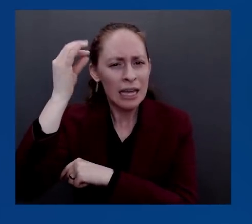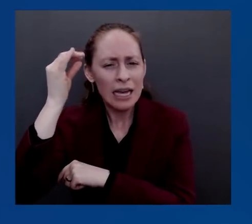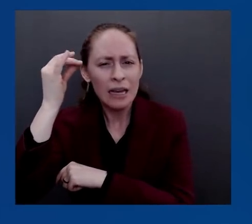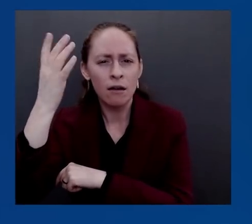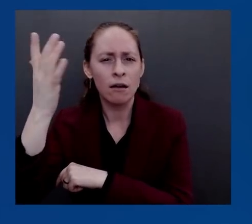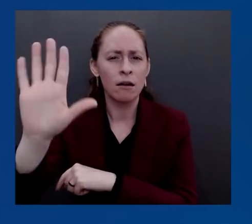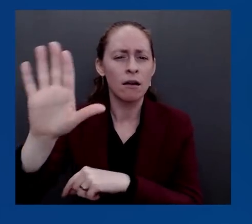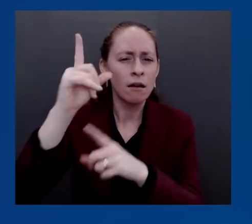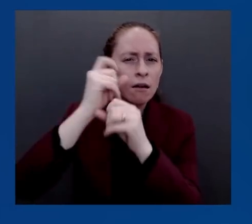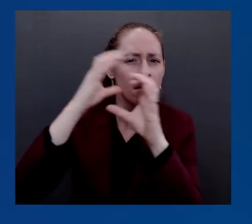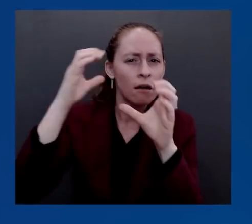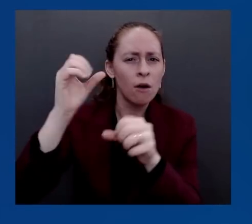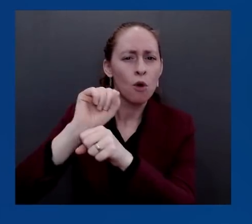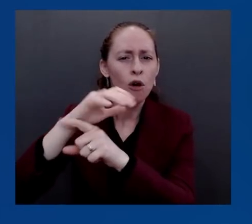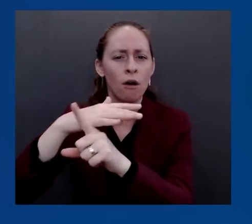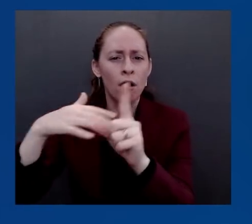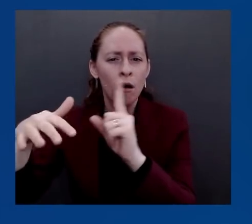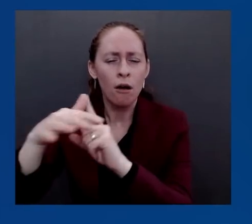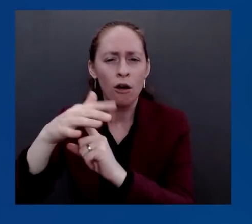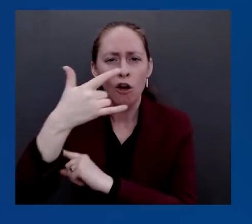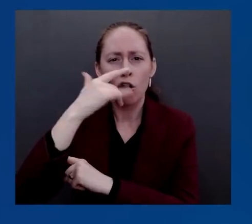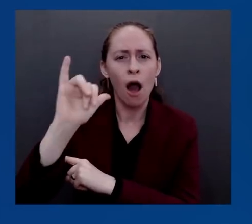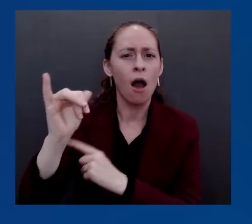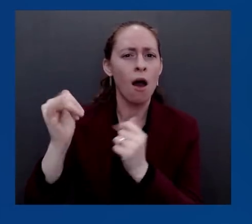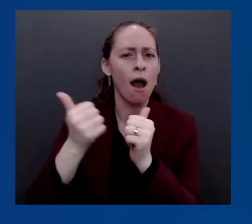medicine is the center of the work here.